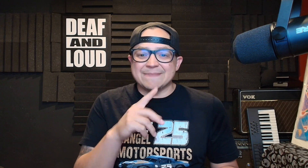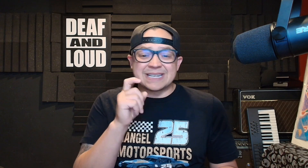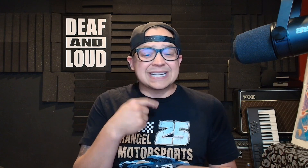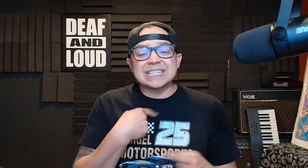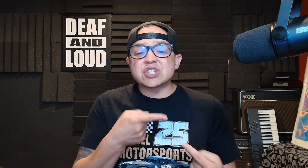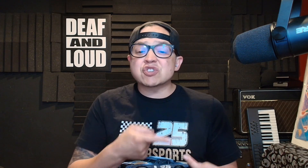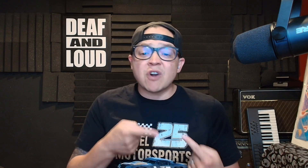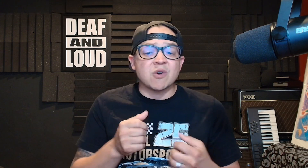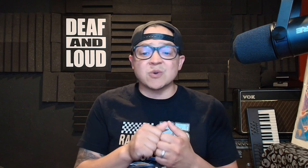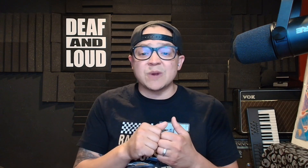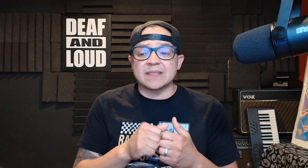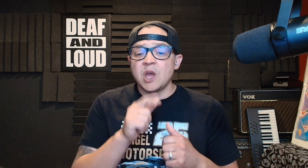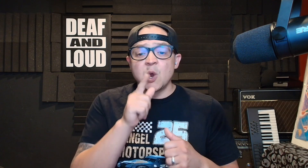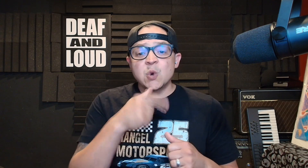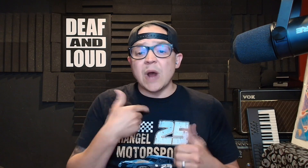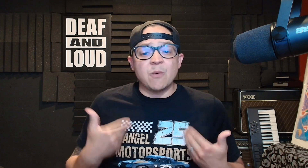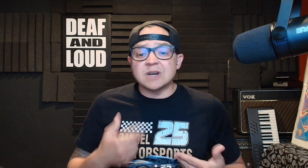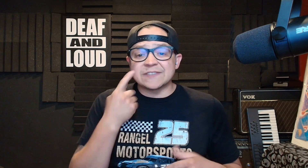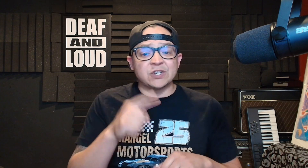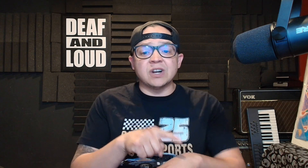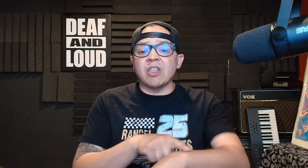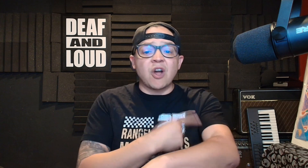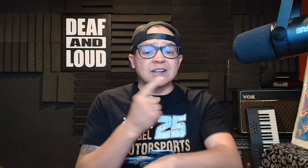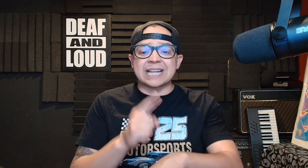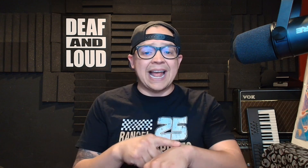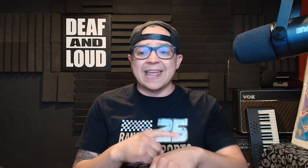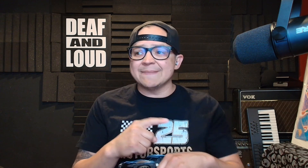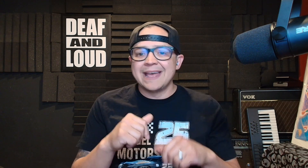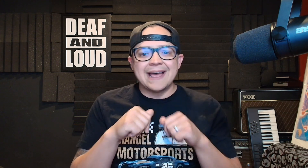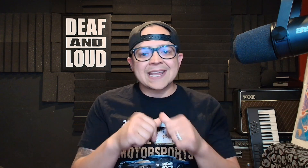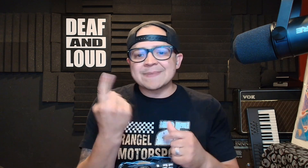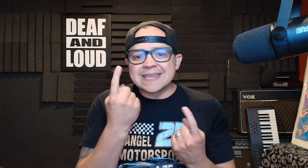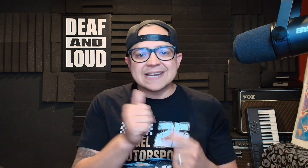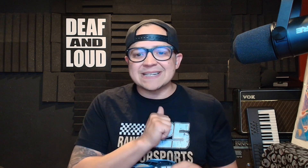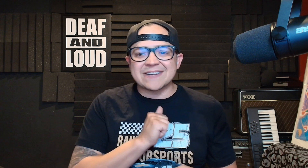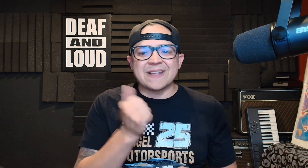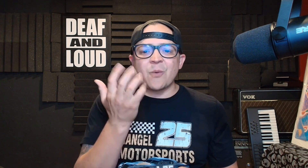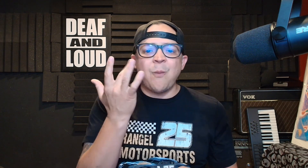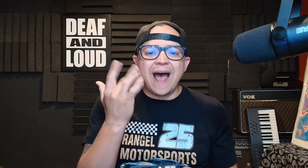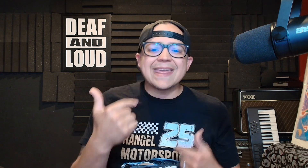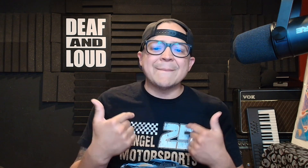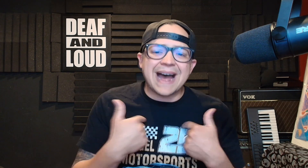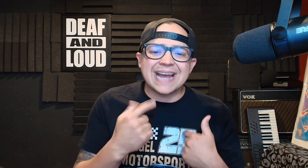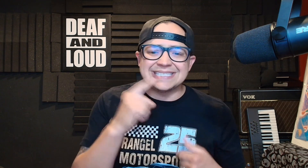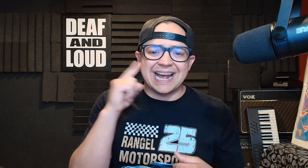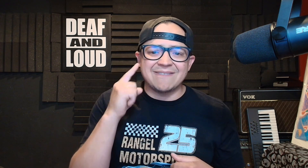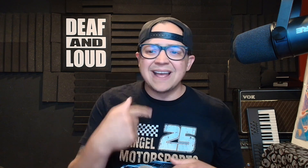Because I struggled with who I was for a long time. I kept thinking to myself, like, why am I Deaf?